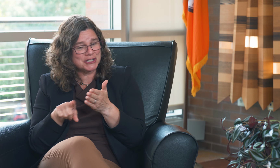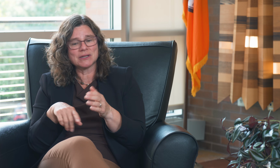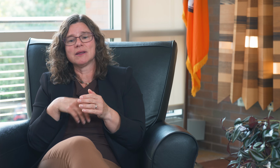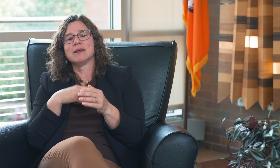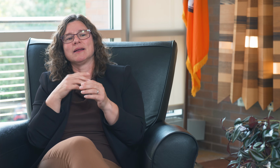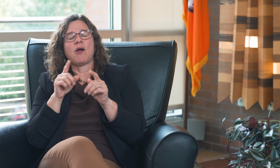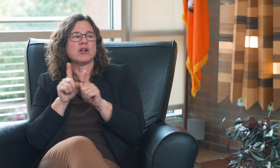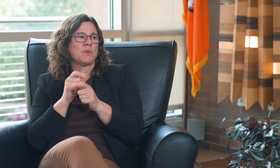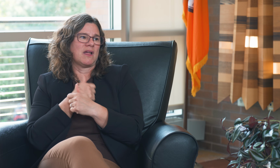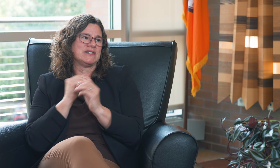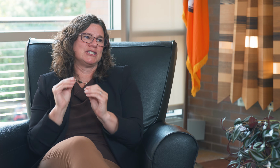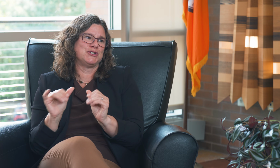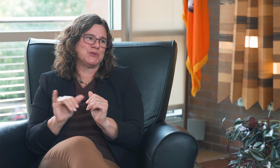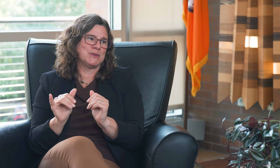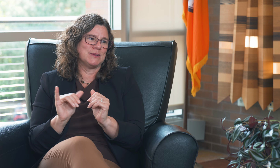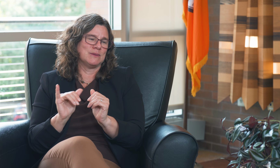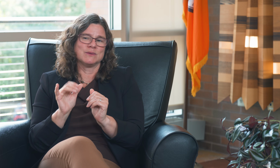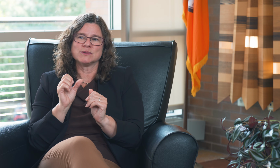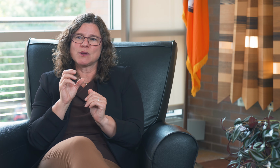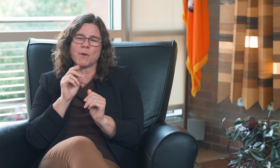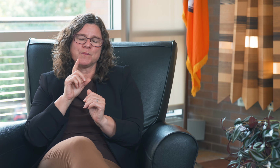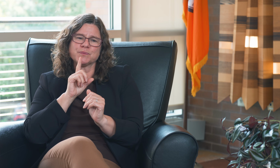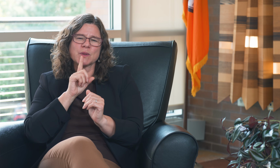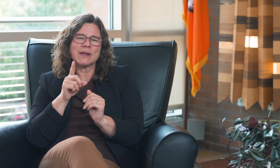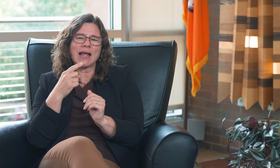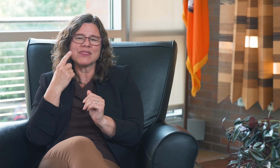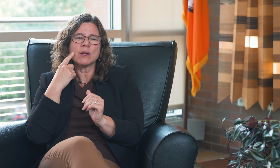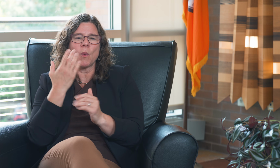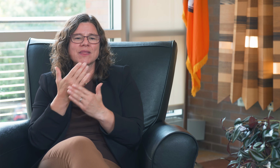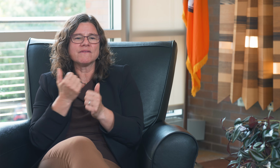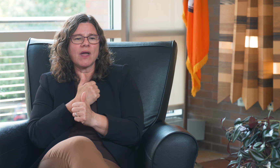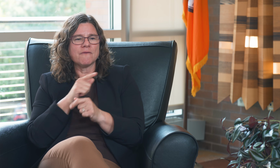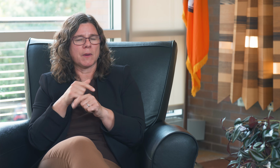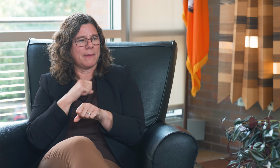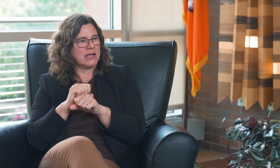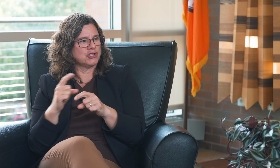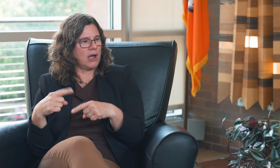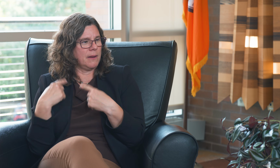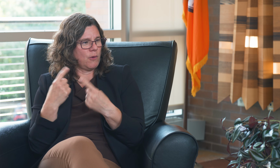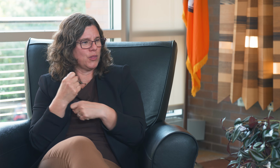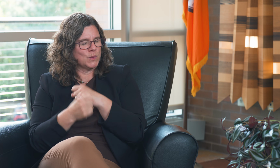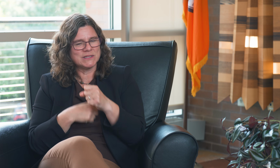But my whole career has been about scientific research. And I love teaching.